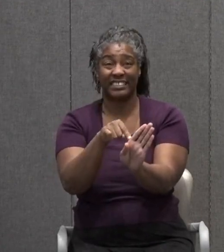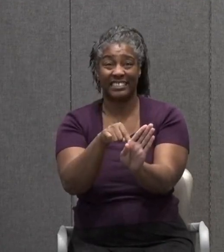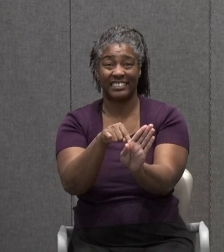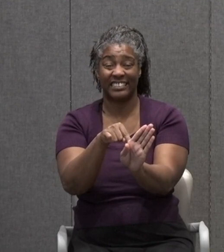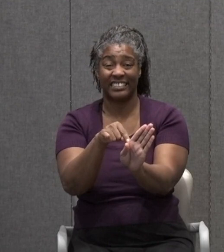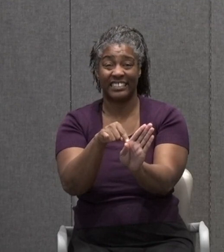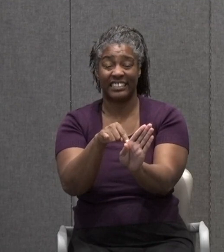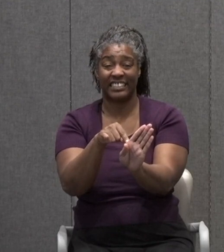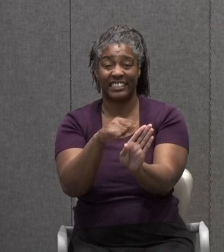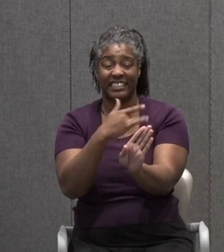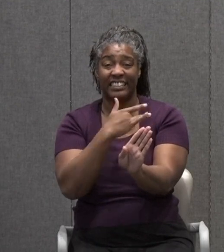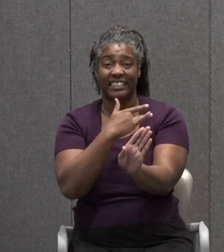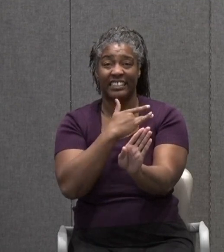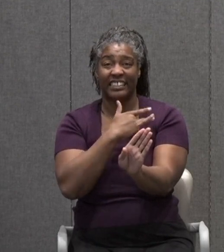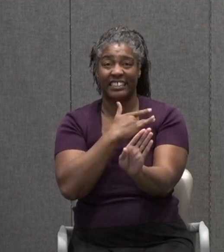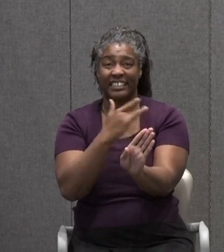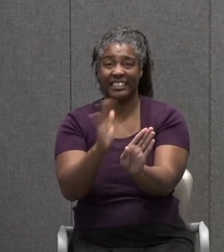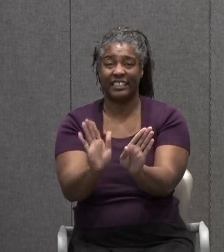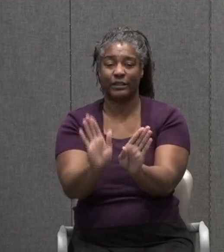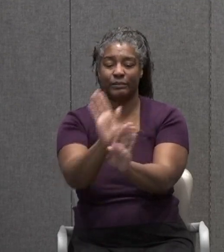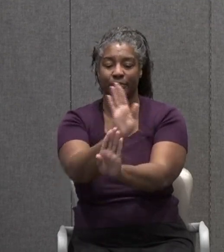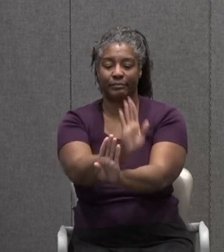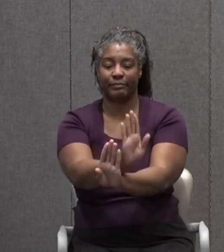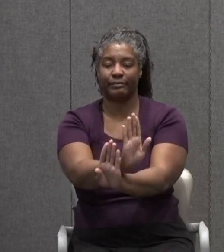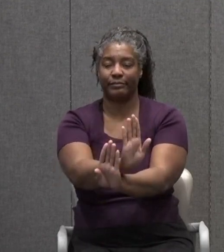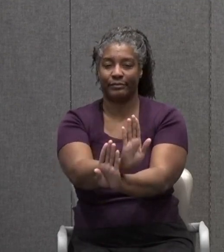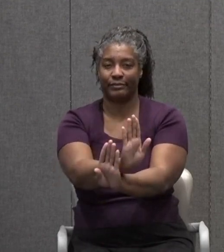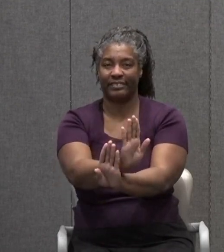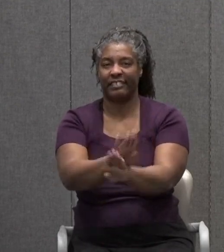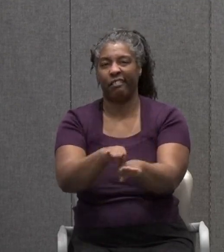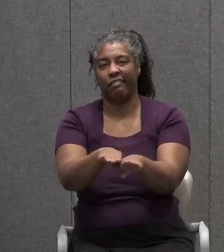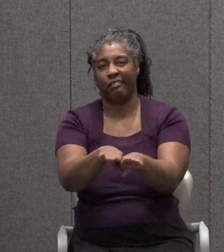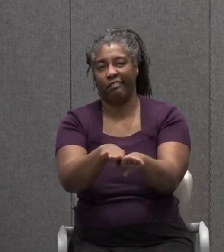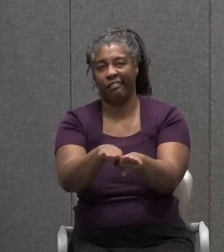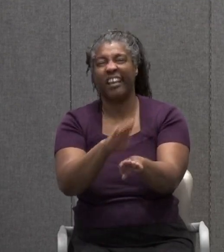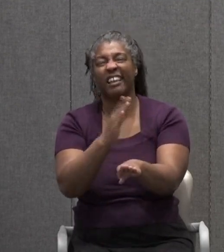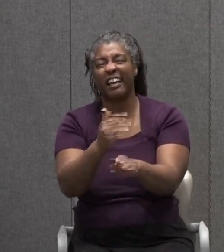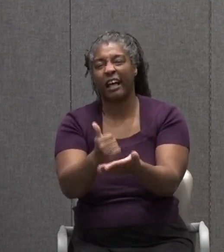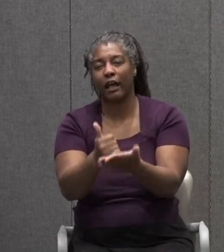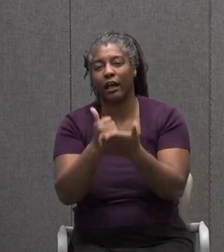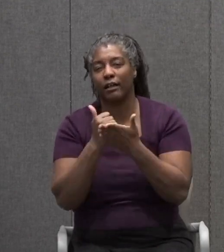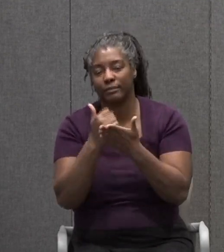and rub my feet to get to it help me sleep. So what works for you, you know,